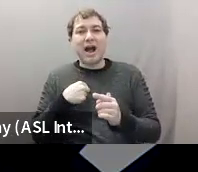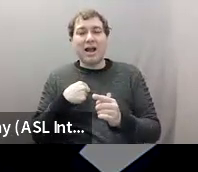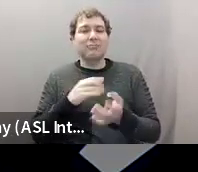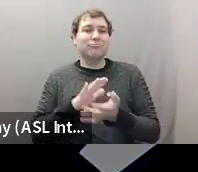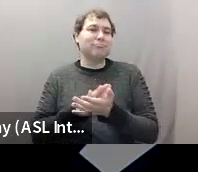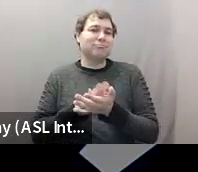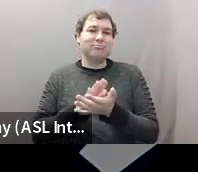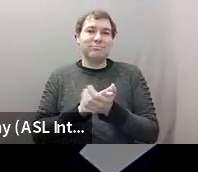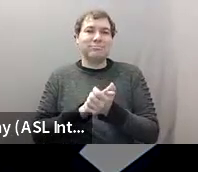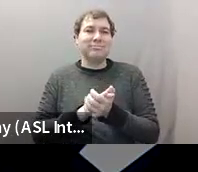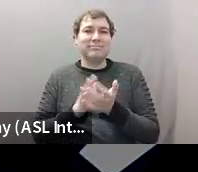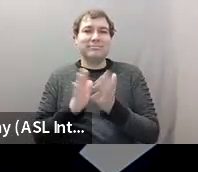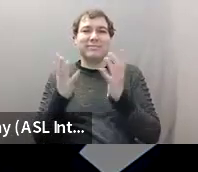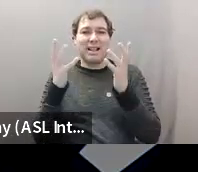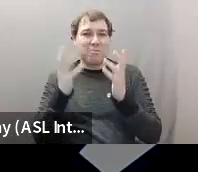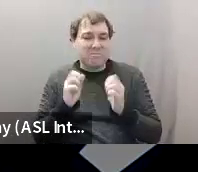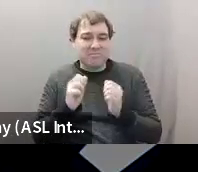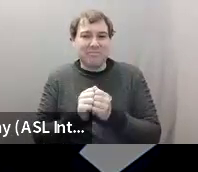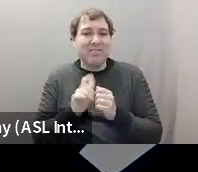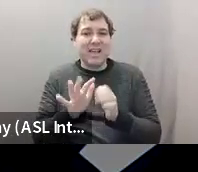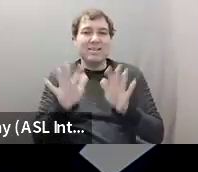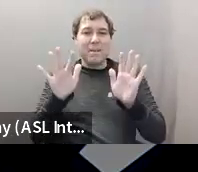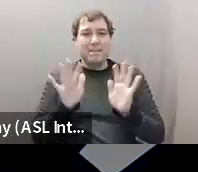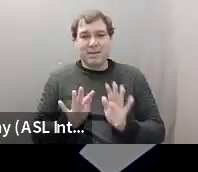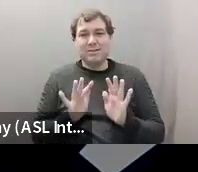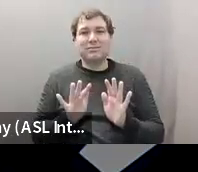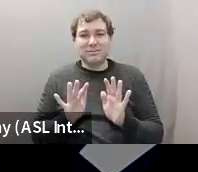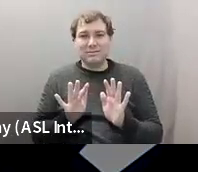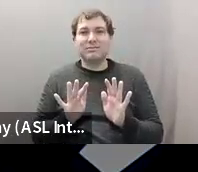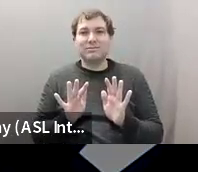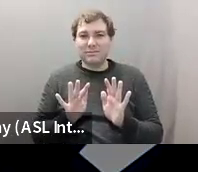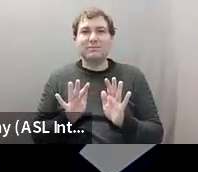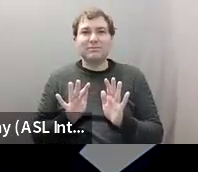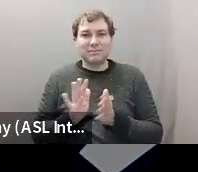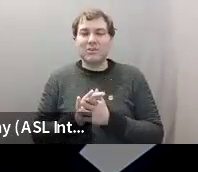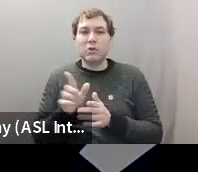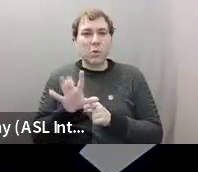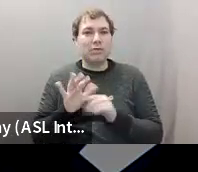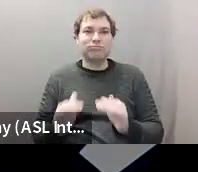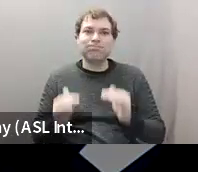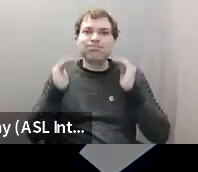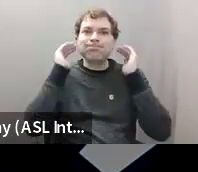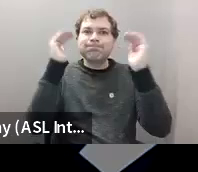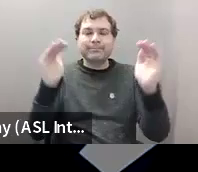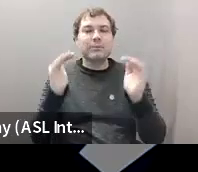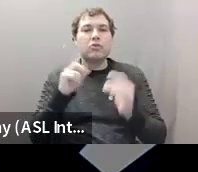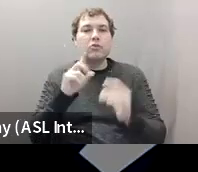Cassidy Thorne: I have to celebrate with you. That is huge. Jen, you Cassidy Thorne: infinitely increase your participant, count.